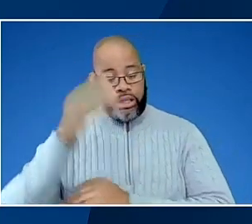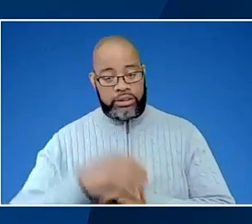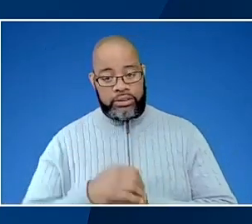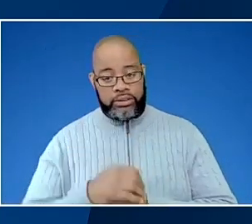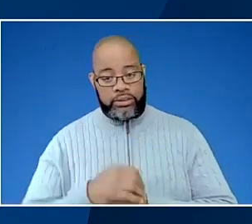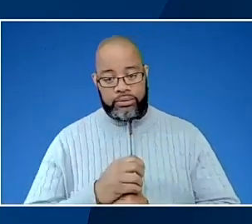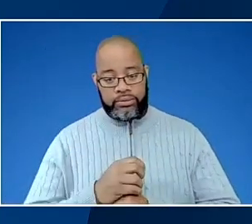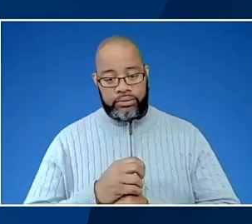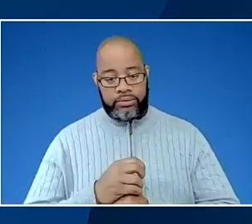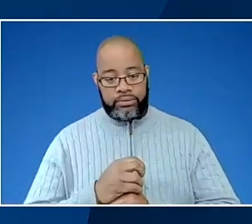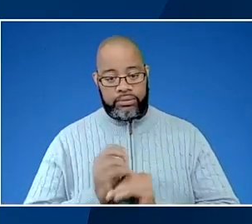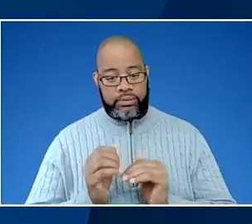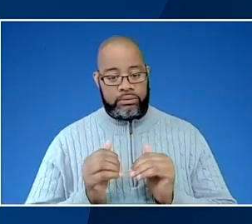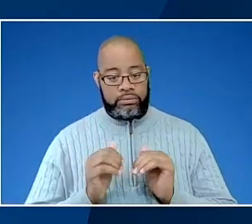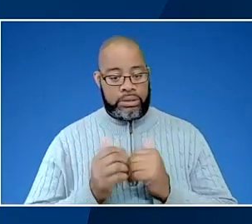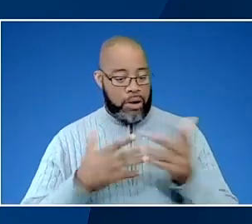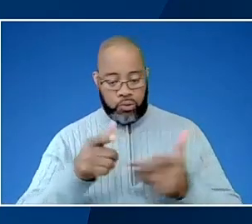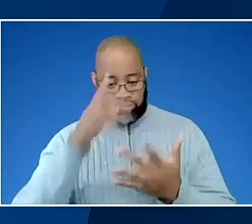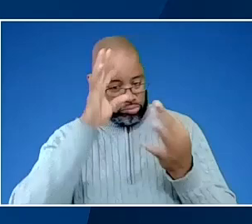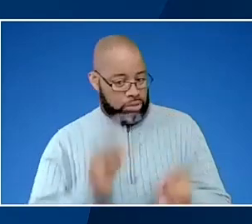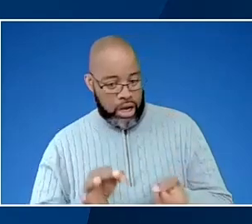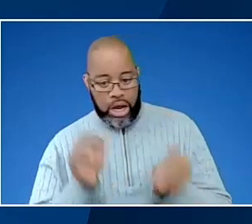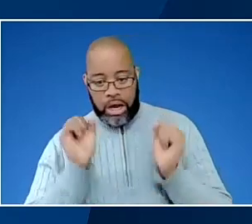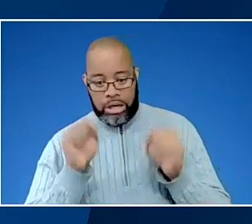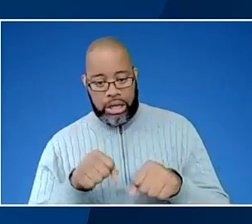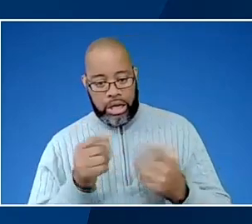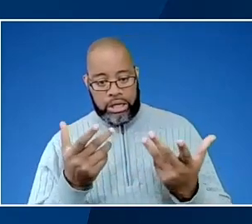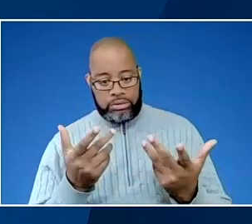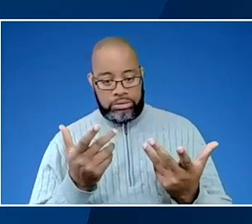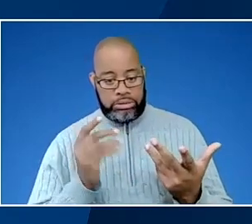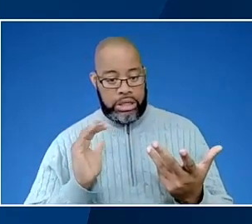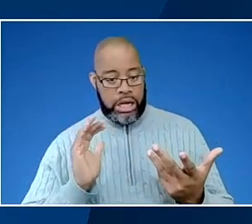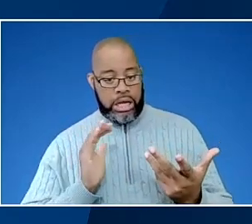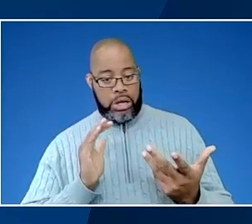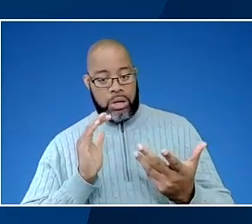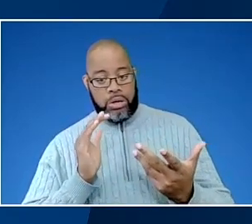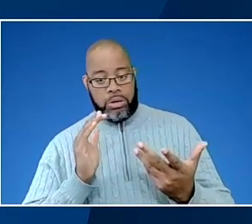how it- how you choose. It could be, you know, a PowerPoint presentation. It could be- I remember, you